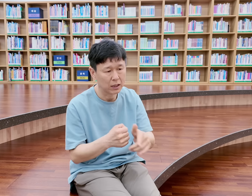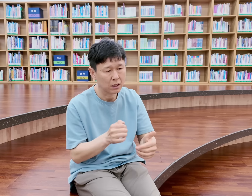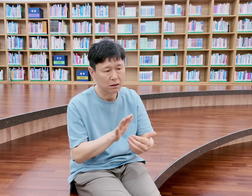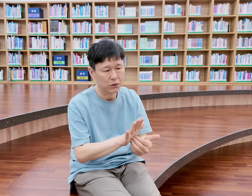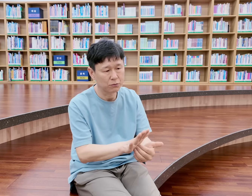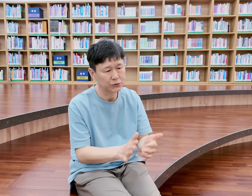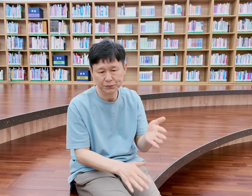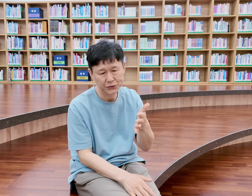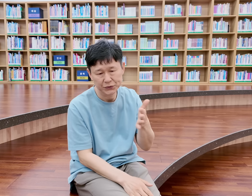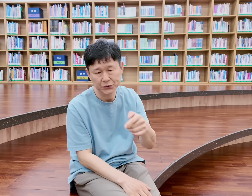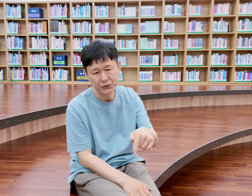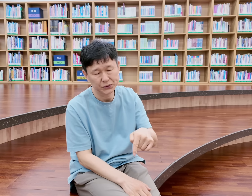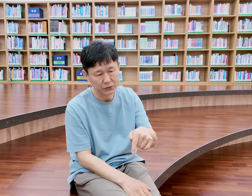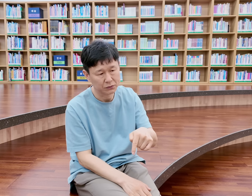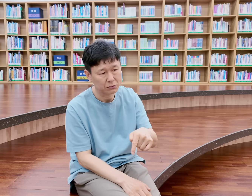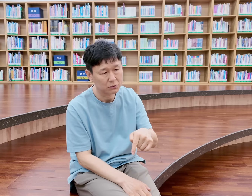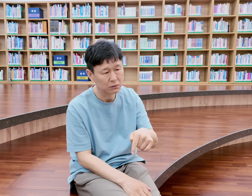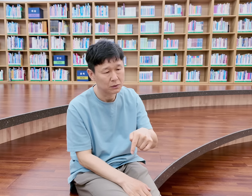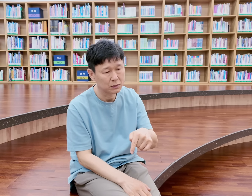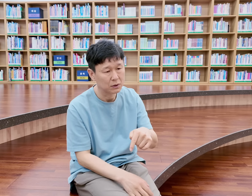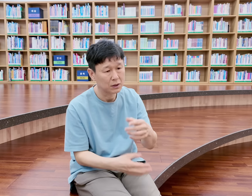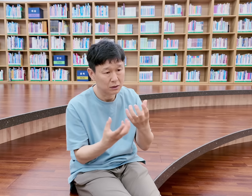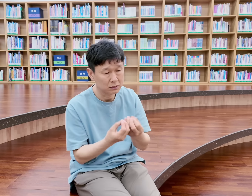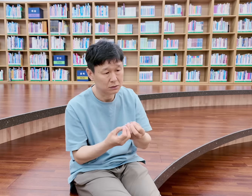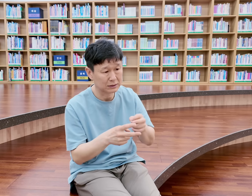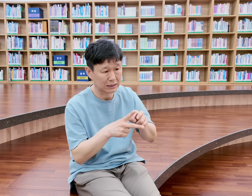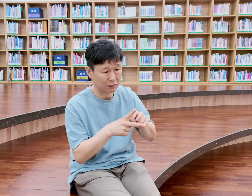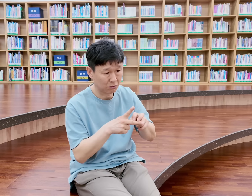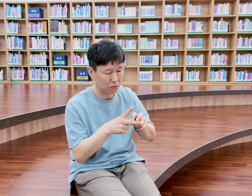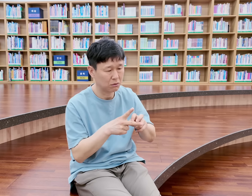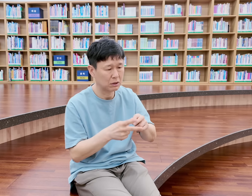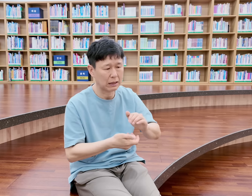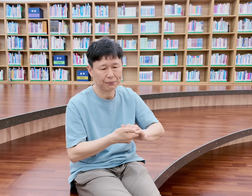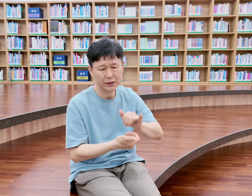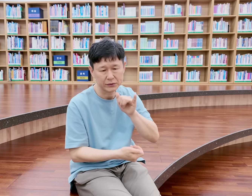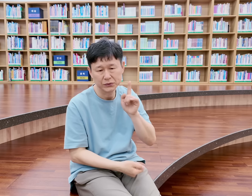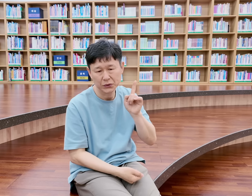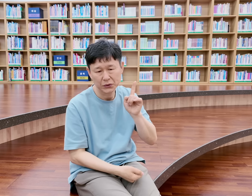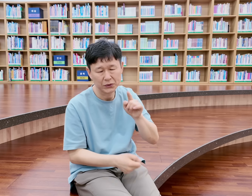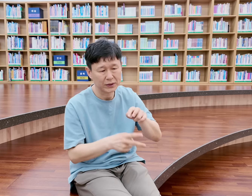they do not refuse entry. The limitations of the center in terms of location and programs